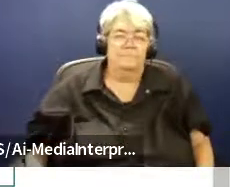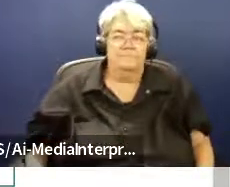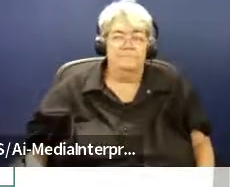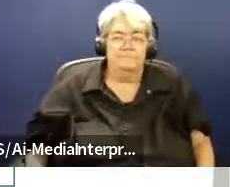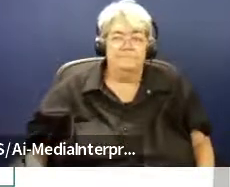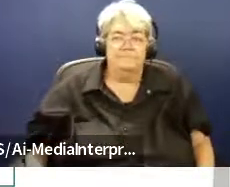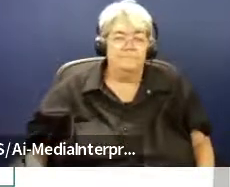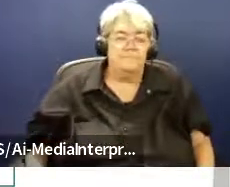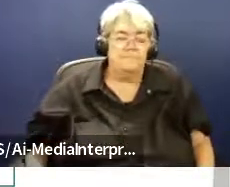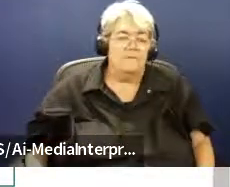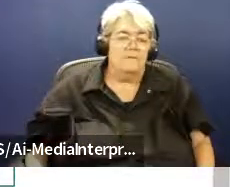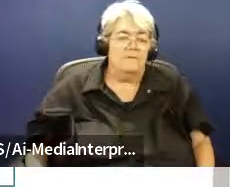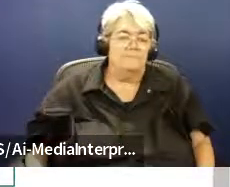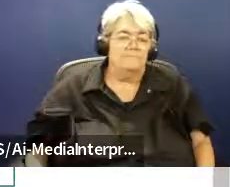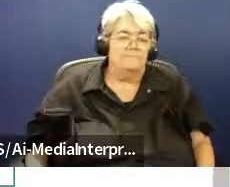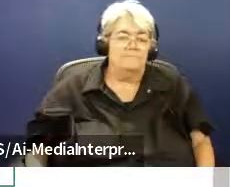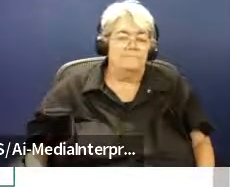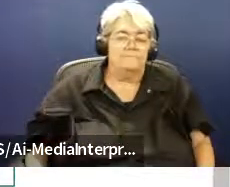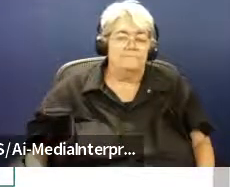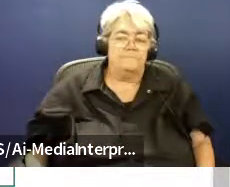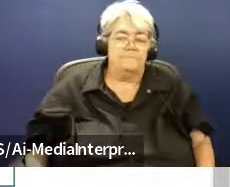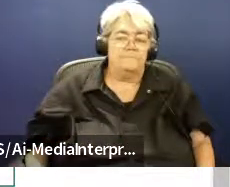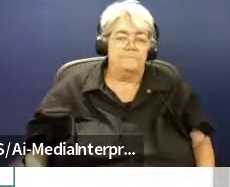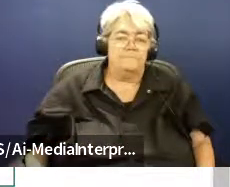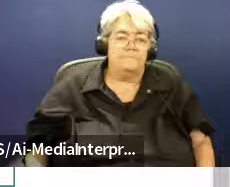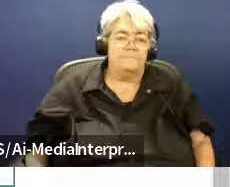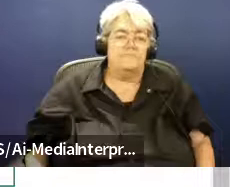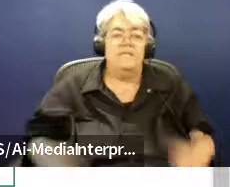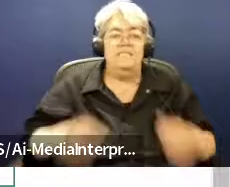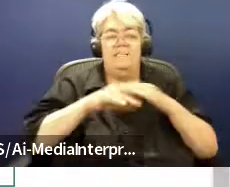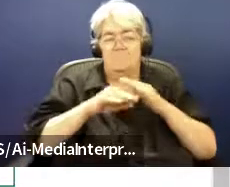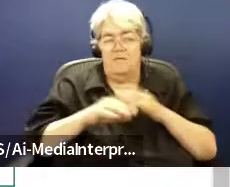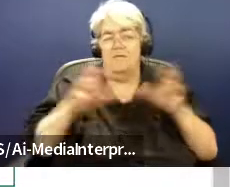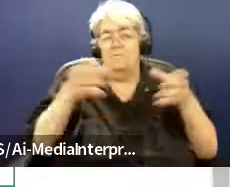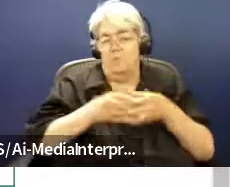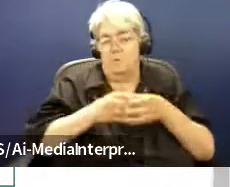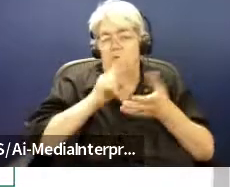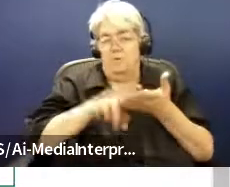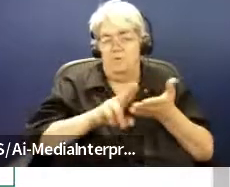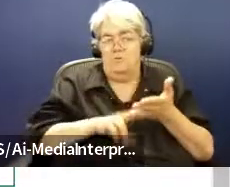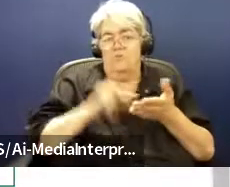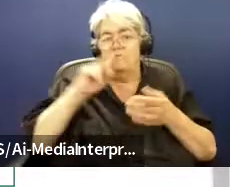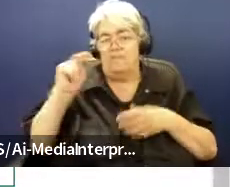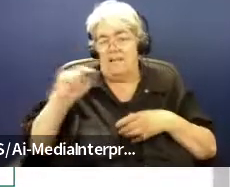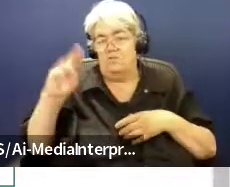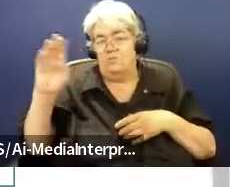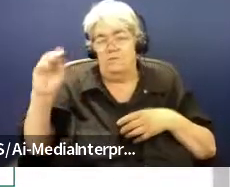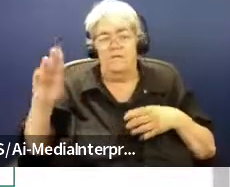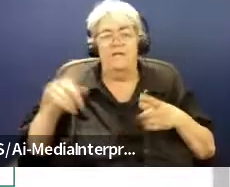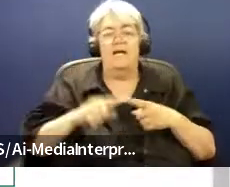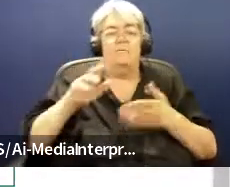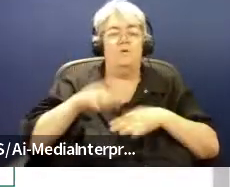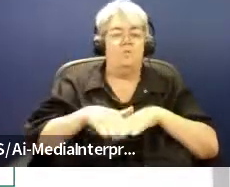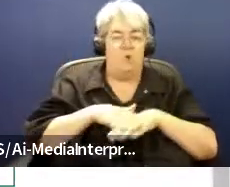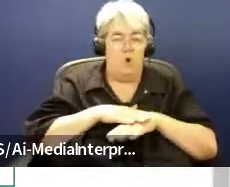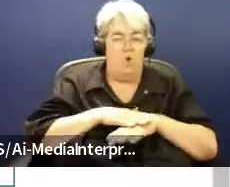bring up… Here comes the registration page.